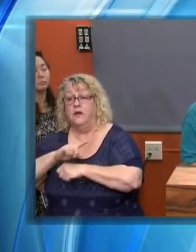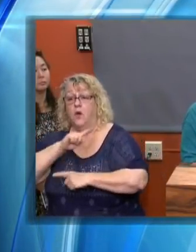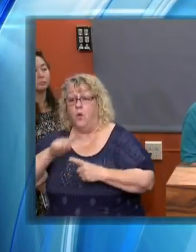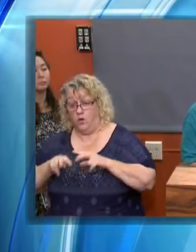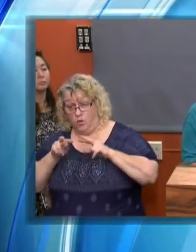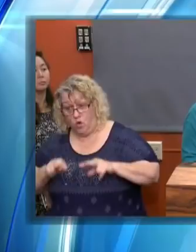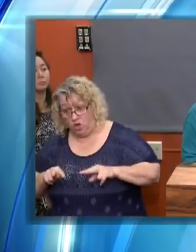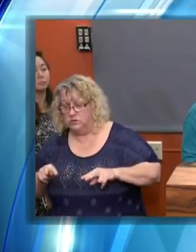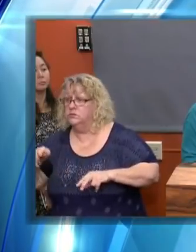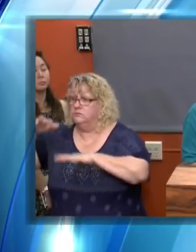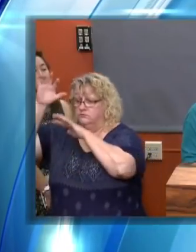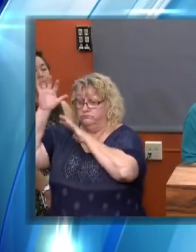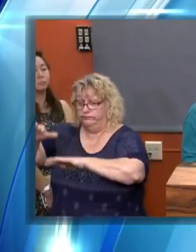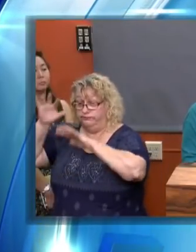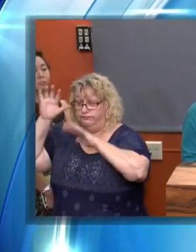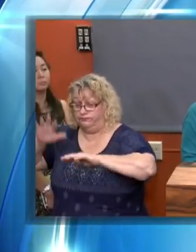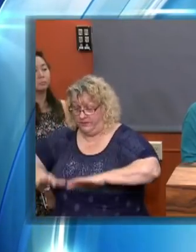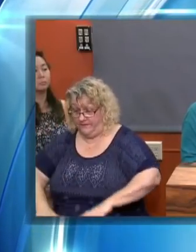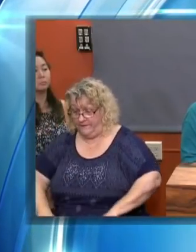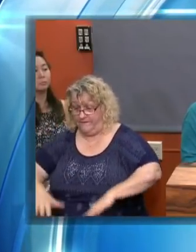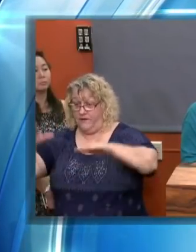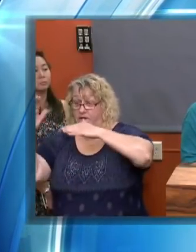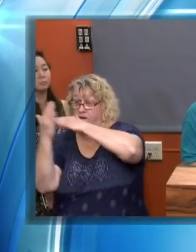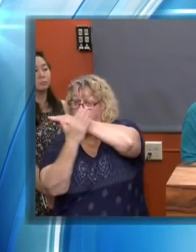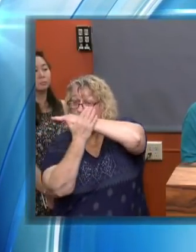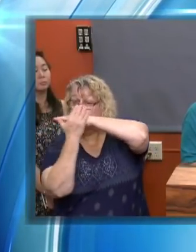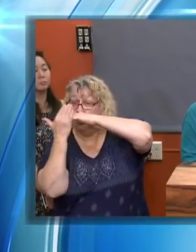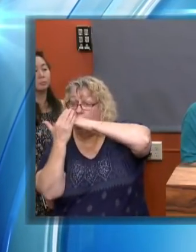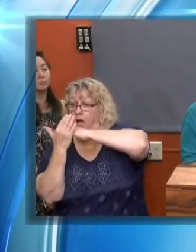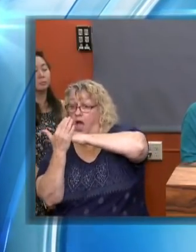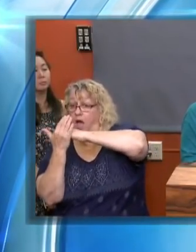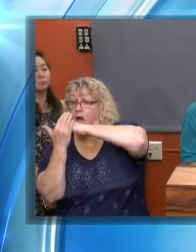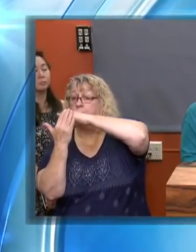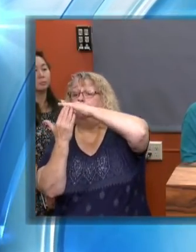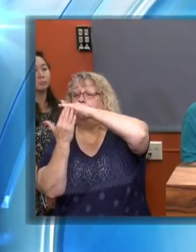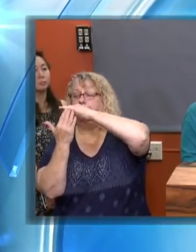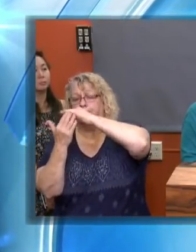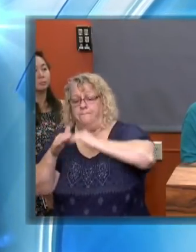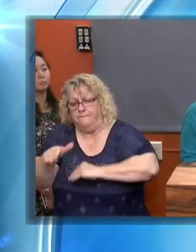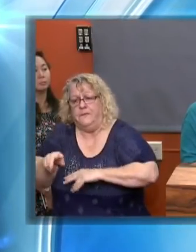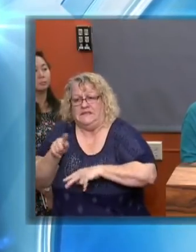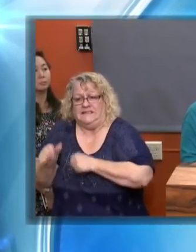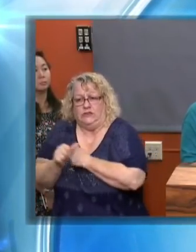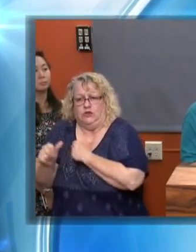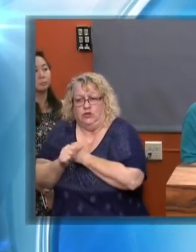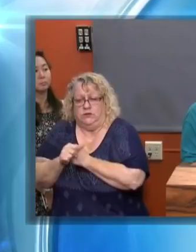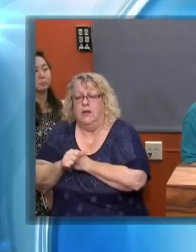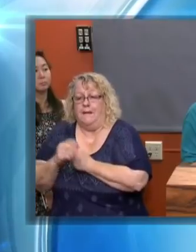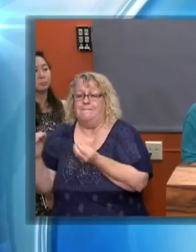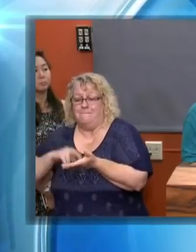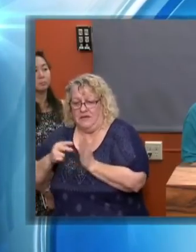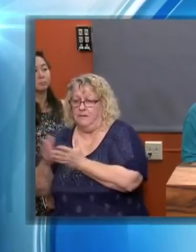SPILL WAY. SO OUR NOTIFIED EOC HERE AND I DECIDED TO ACTUALLY START